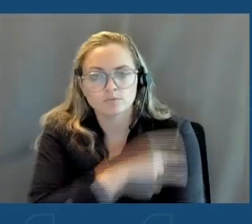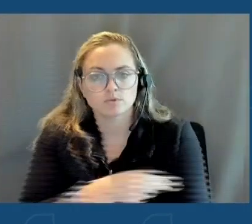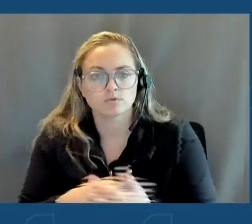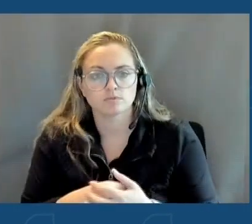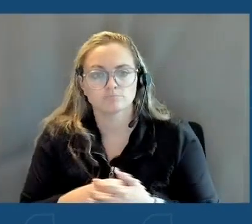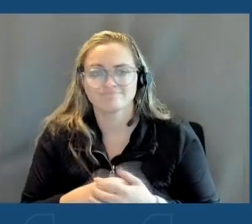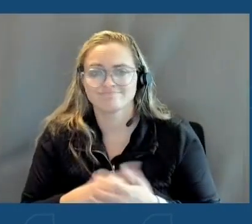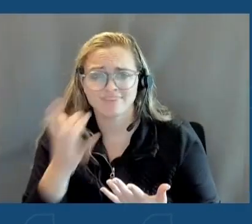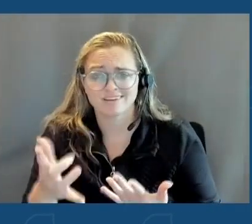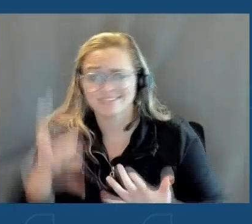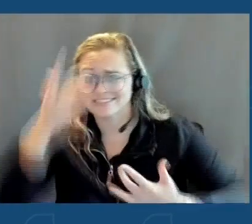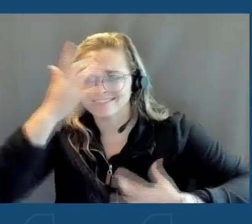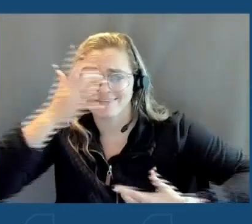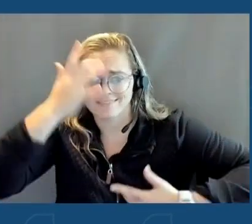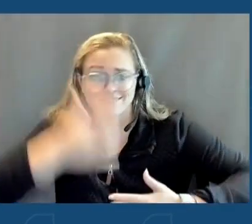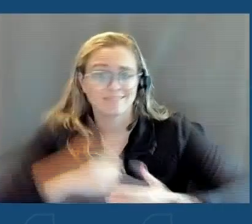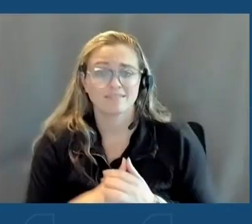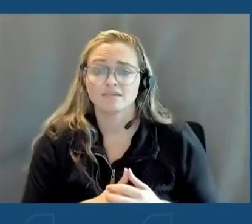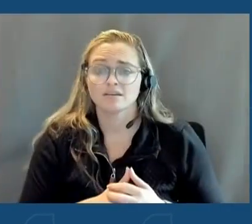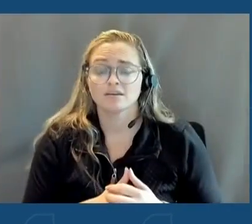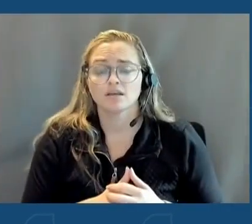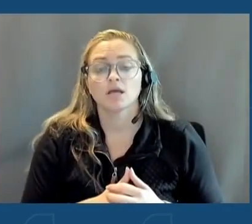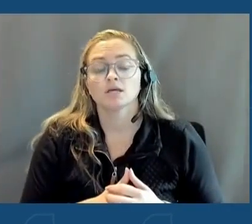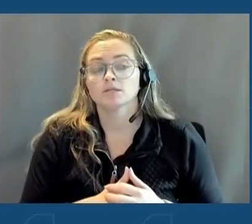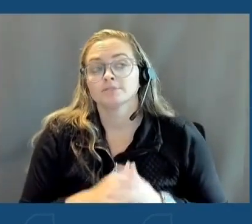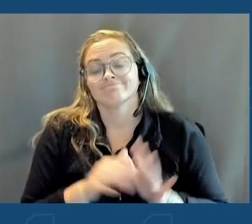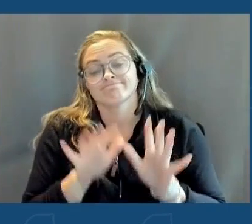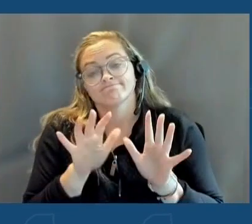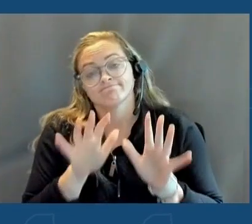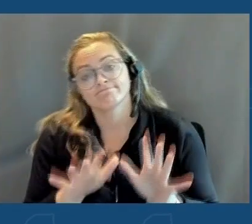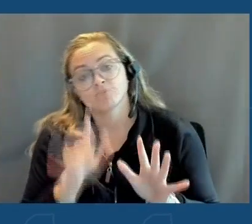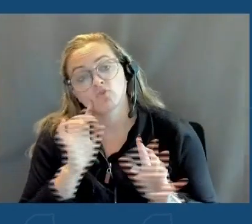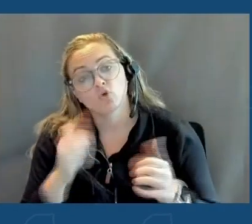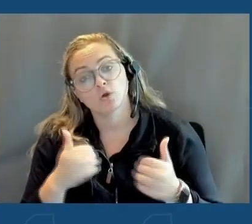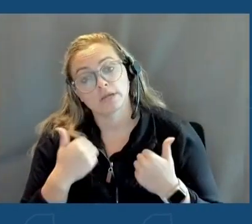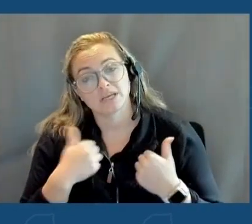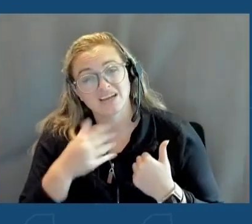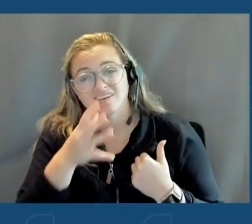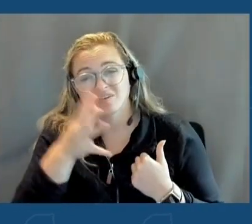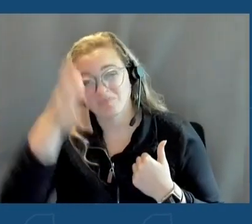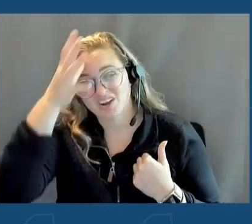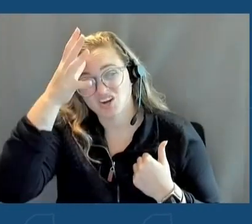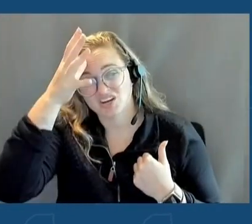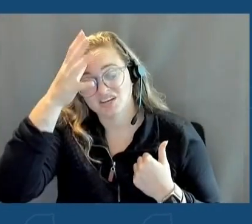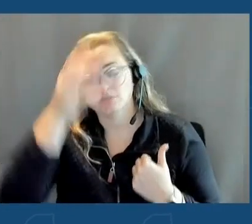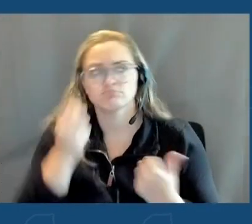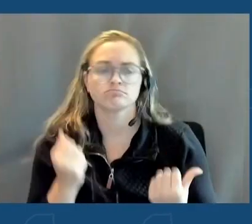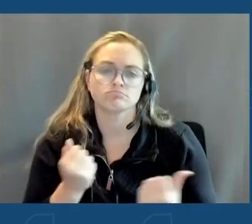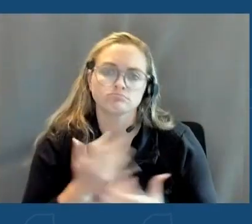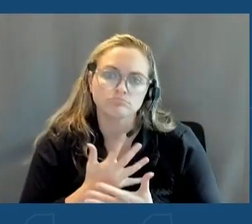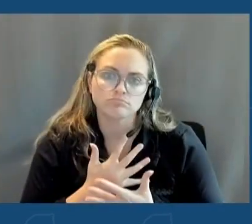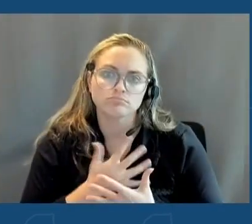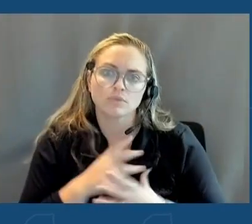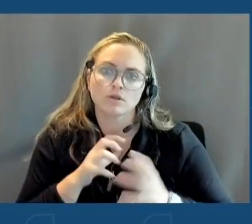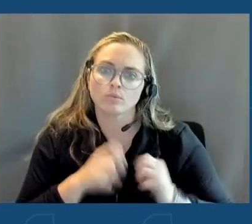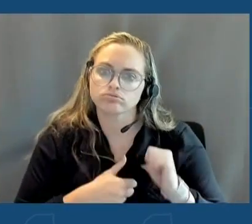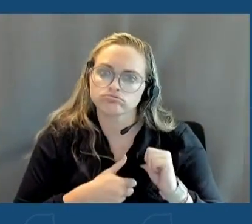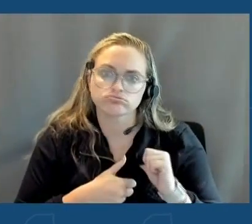ALL ACROSS THE COUNTRY HOSPITALIZATIONS ARE ON THE RISE. AND WE ARE SEEING MORE INFANTS HAVING TO BE TAKEN CARE OF IN